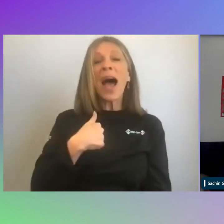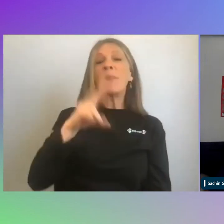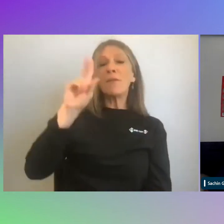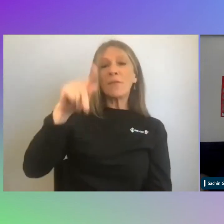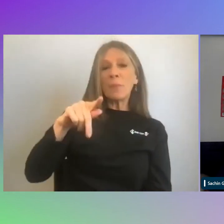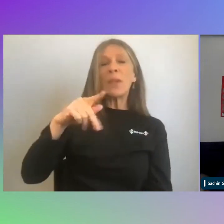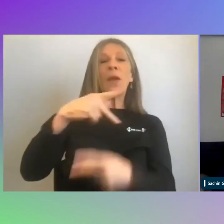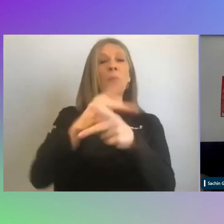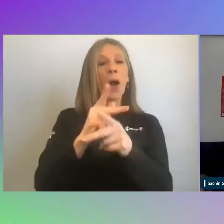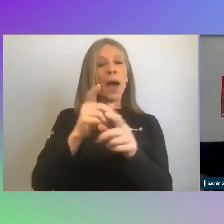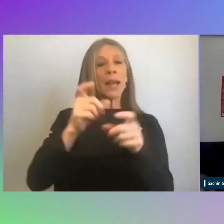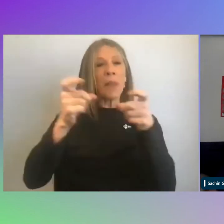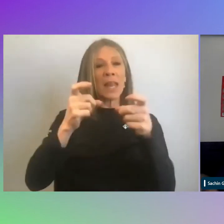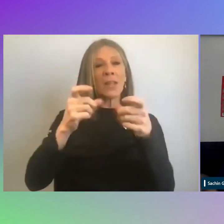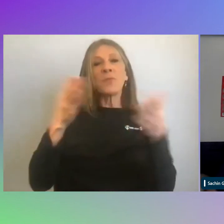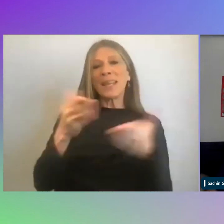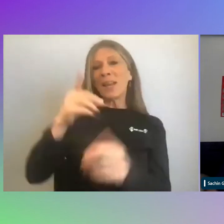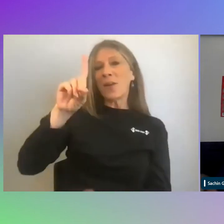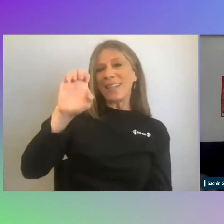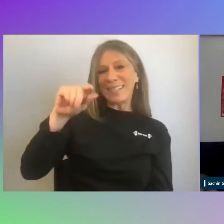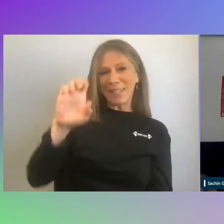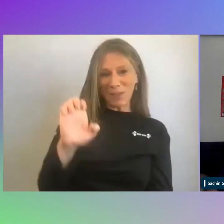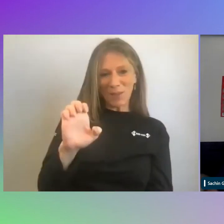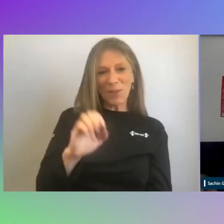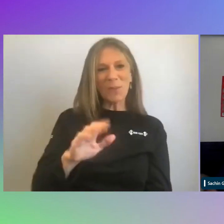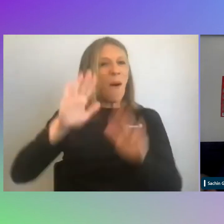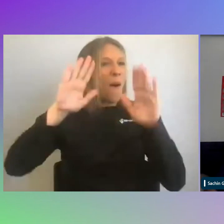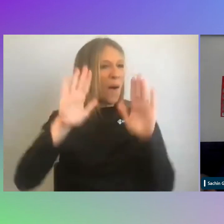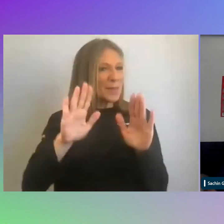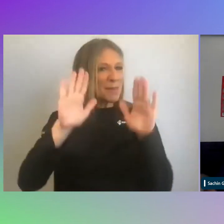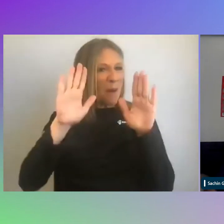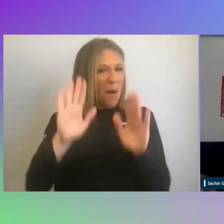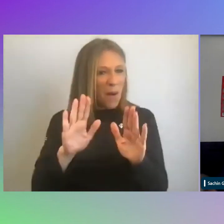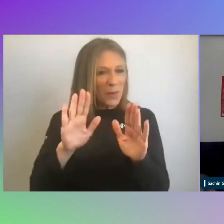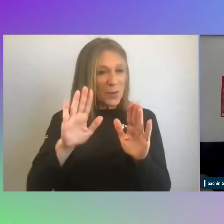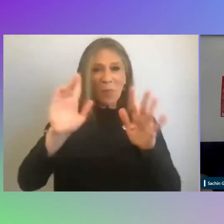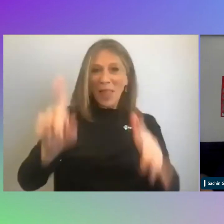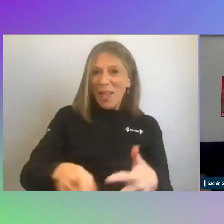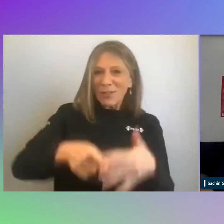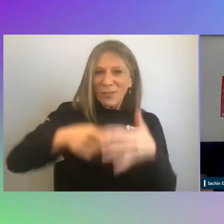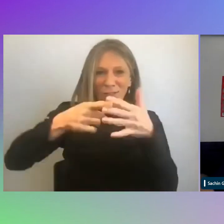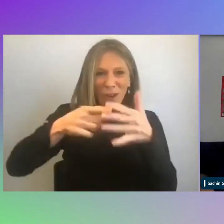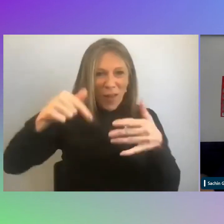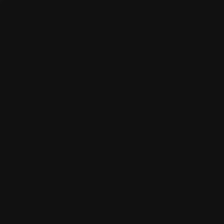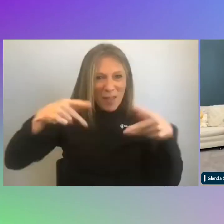witch. I'm the VP of Product management here at Deque. Awesome awesome. Well, let's get this party started. Uh, I wanted to